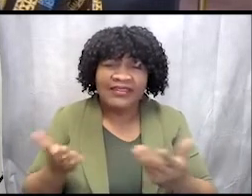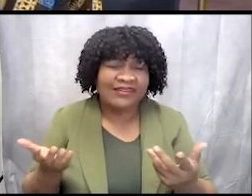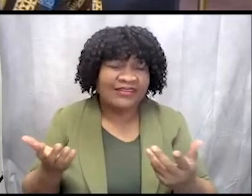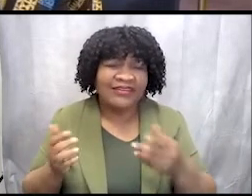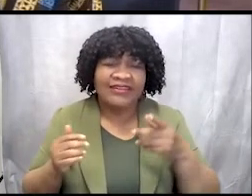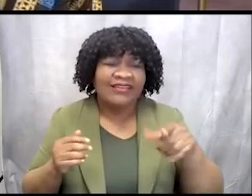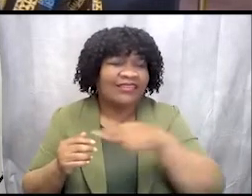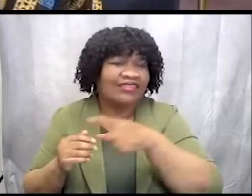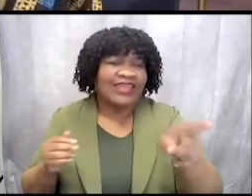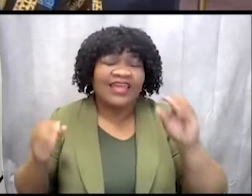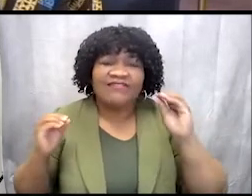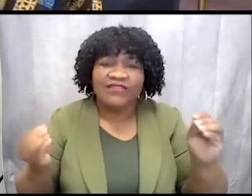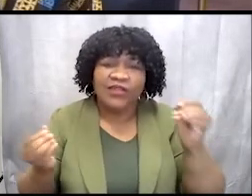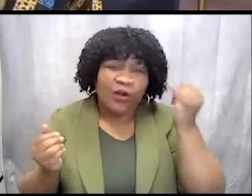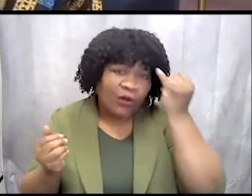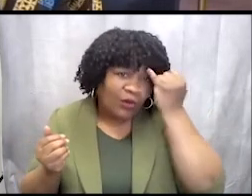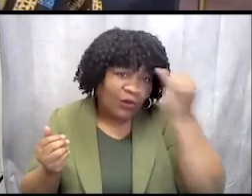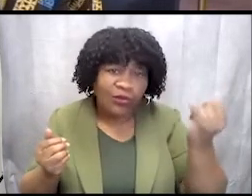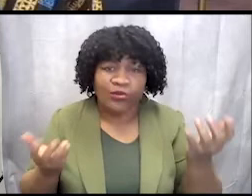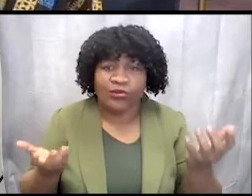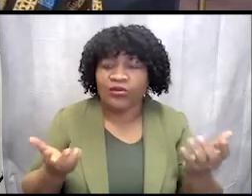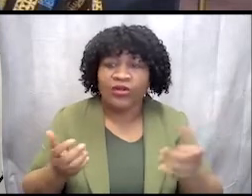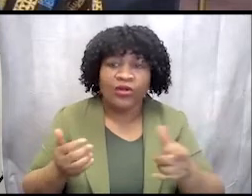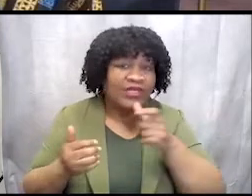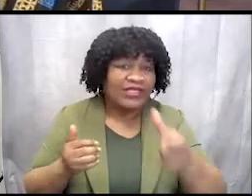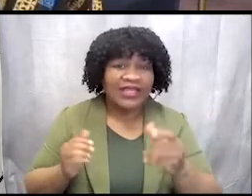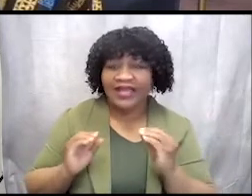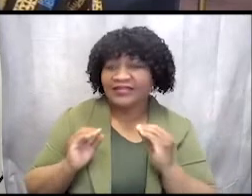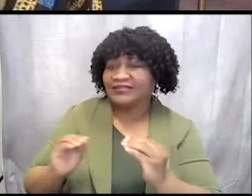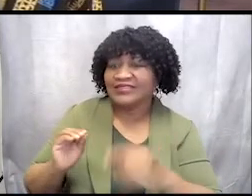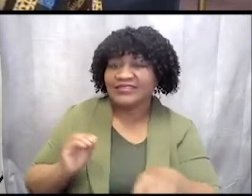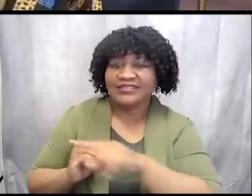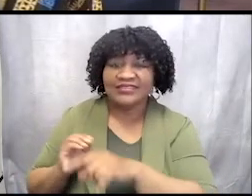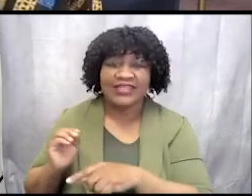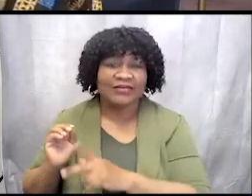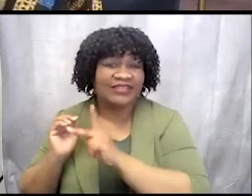they have no clue because we don't build that muscle in the K-12 space.